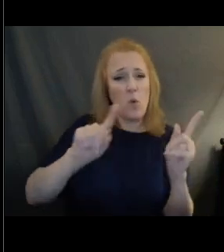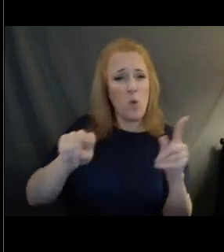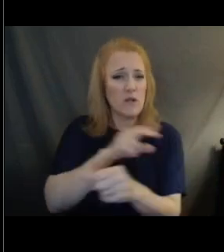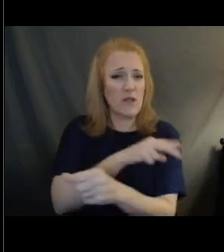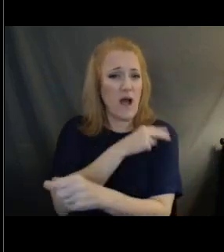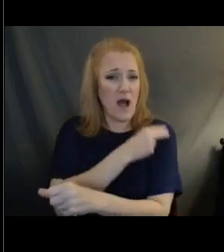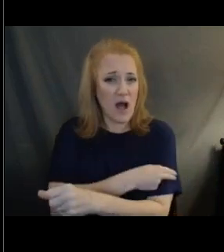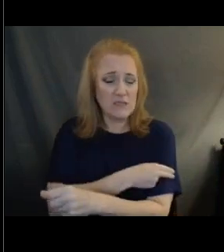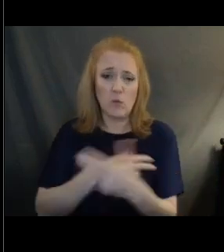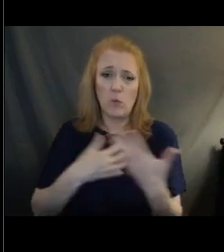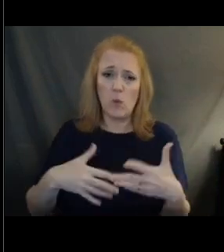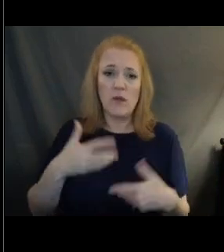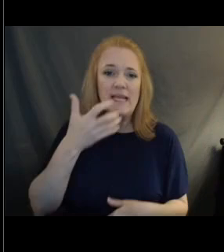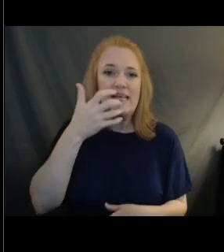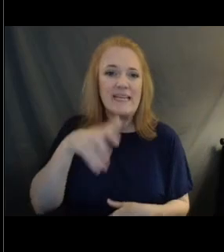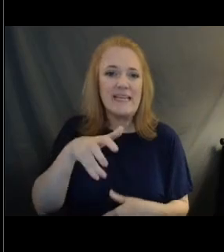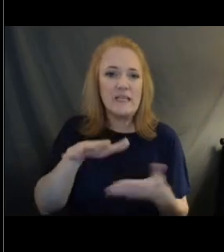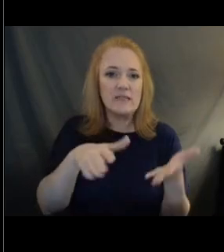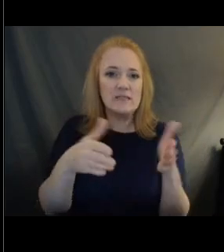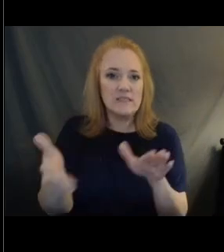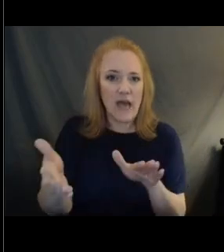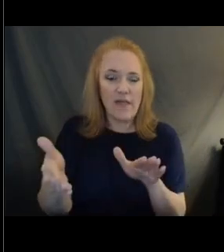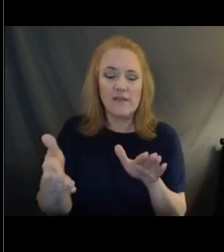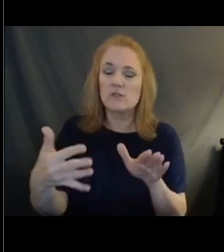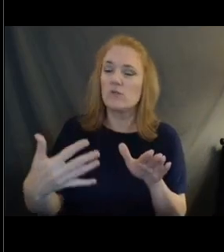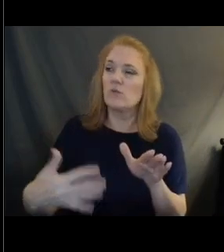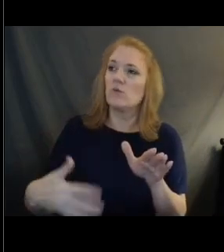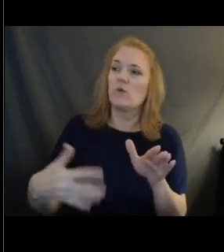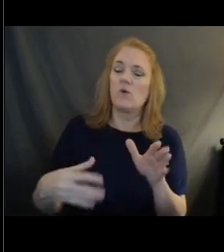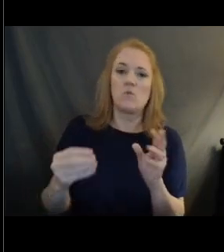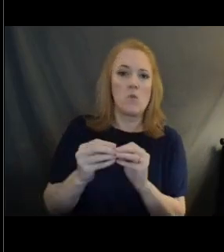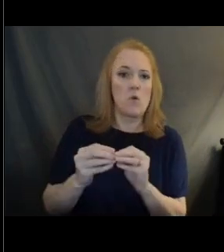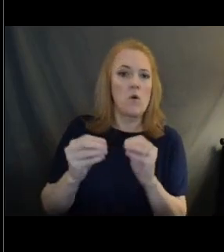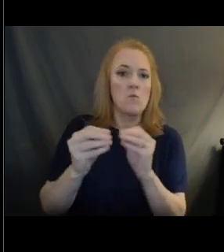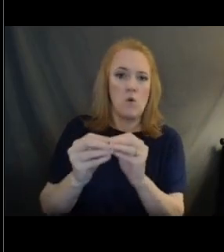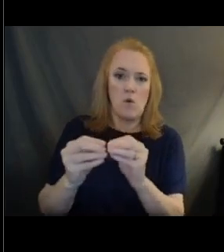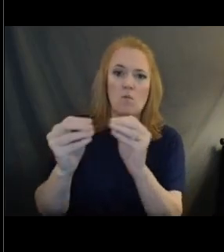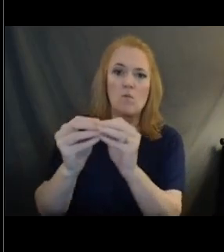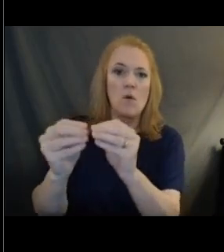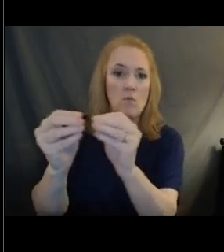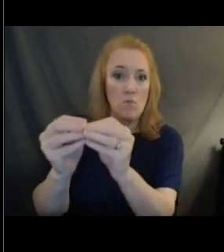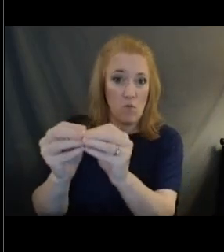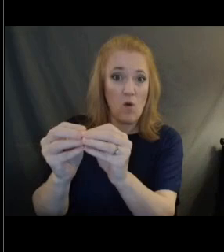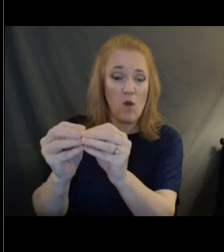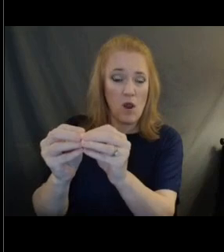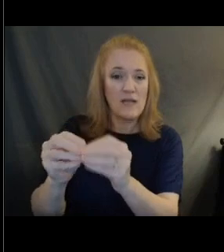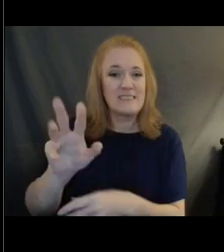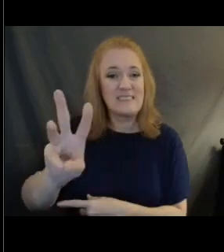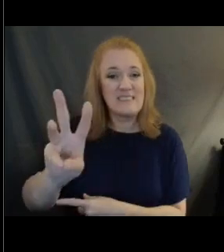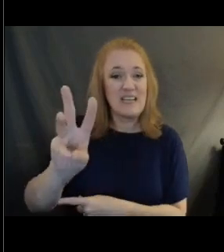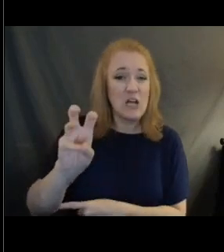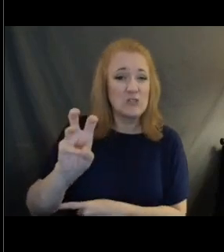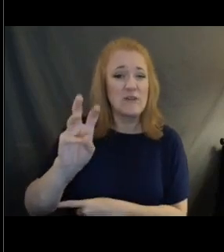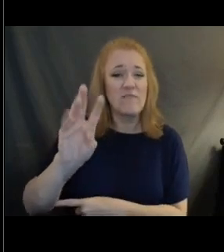are leading to more hospital visits and tragically more fatalities including the 645 heat-associated